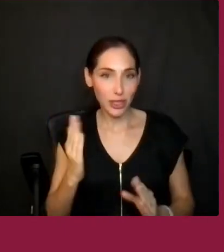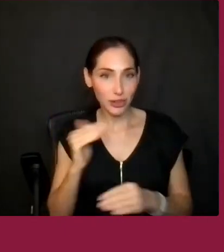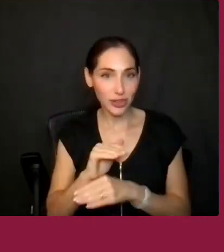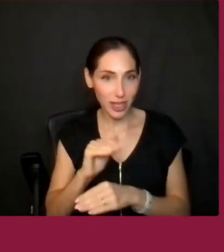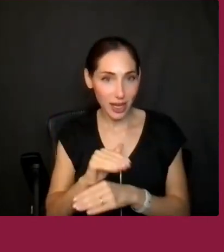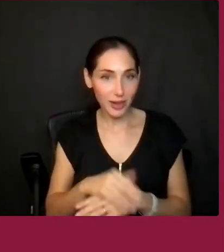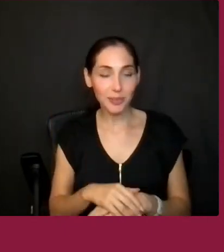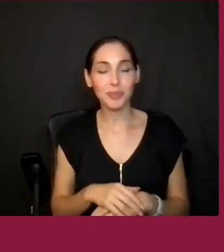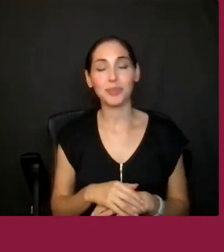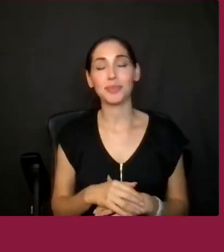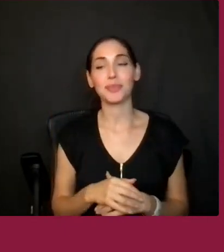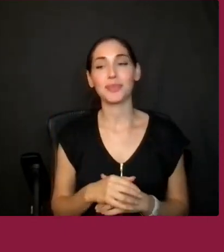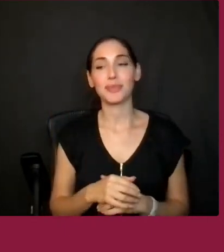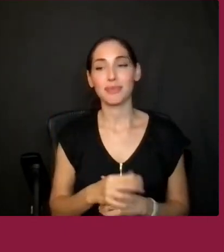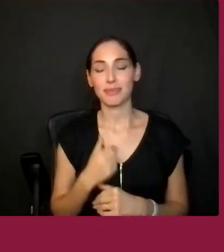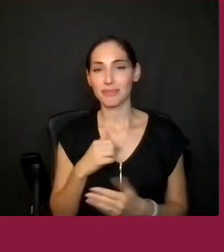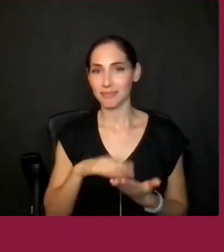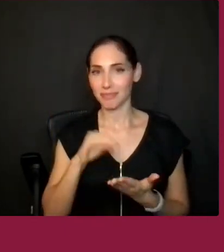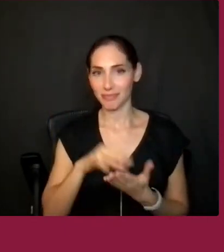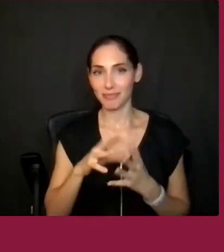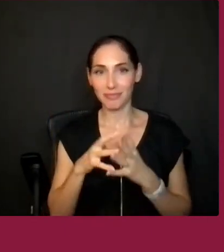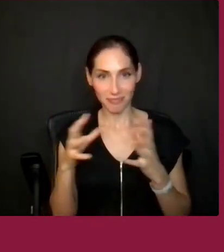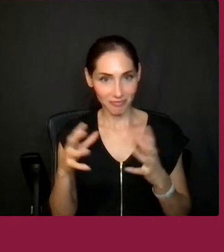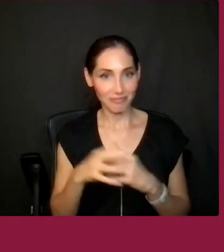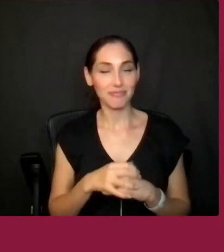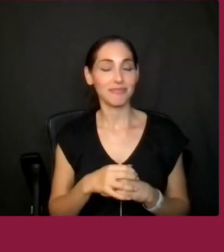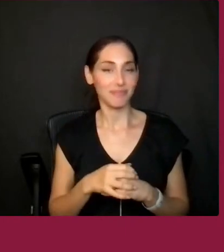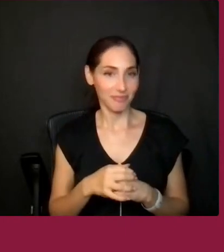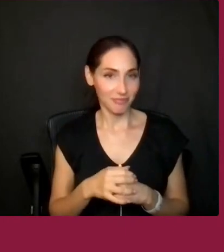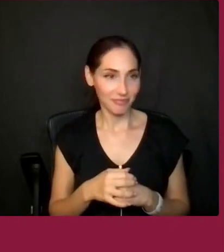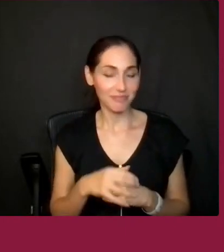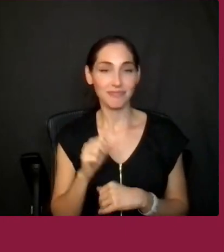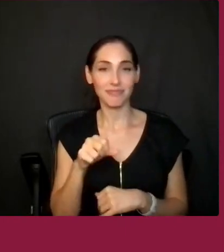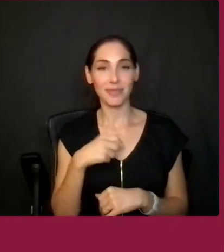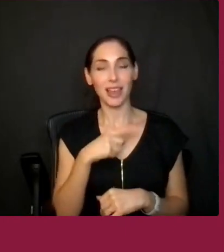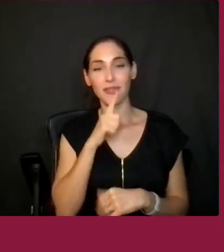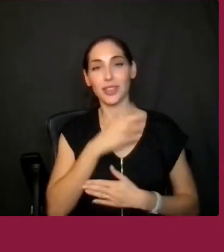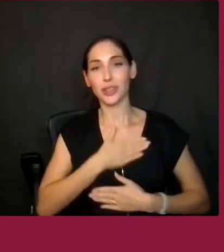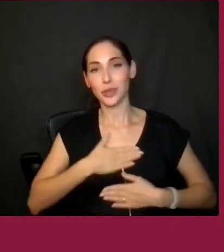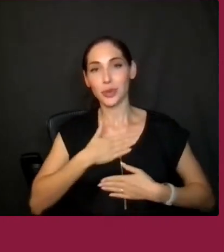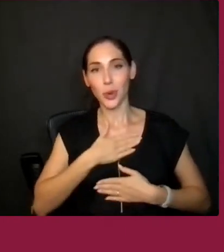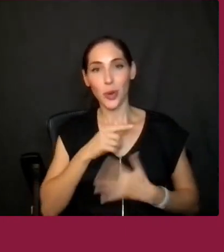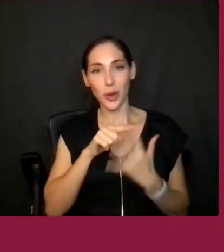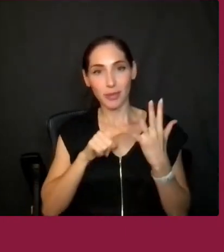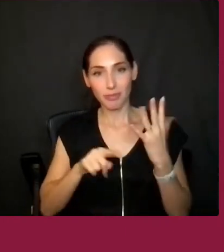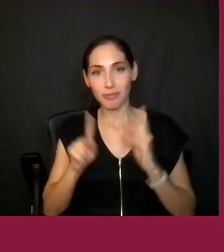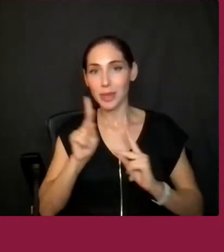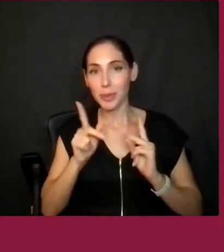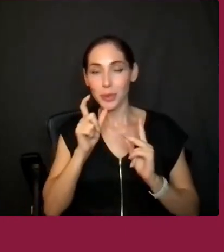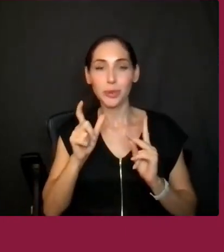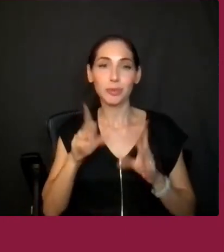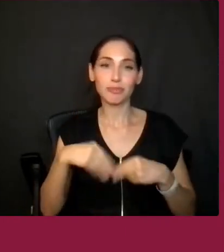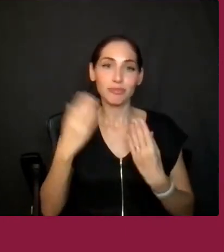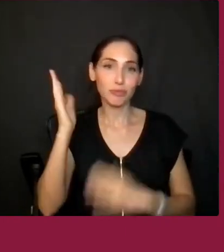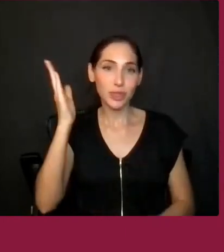I learned a lot, and I always enjoy those who are presenting, uh, after their sabbaticals.